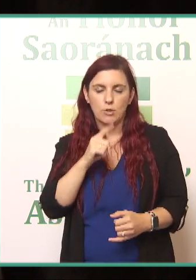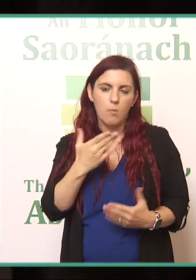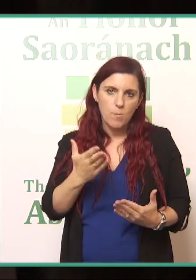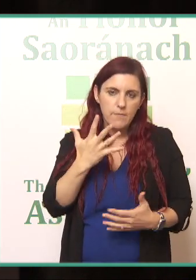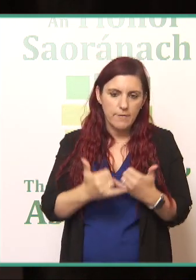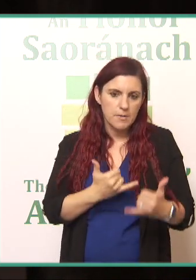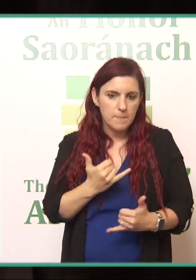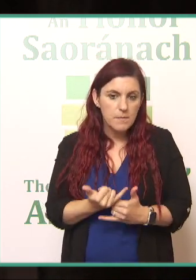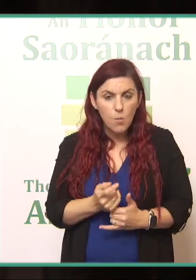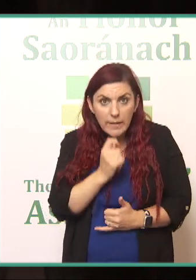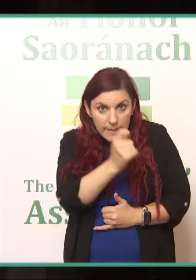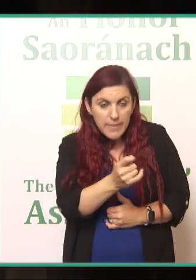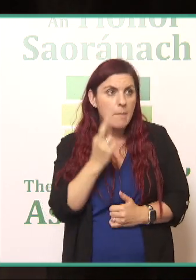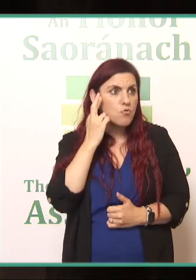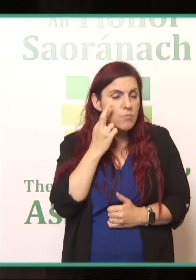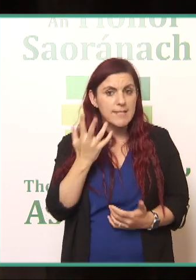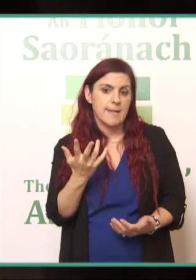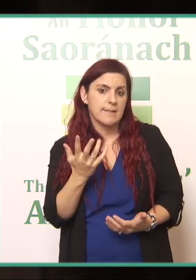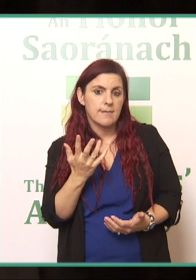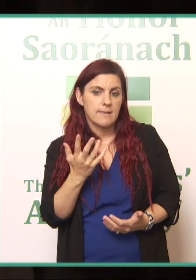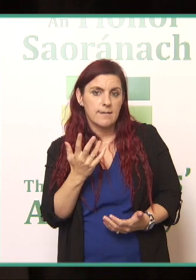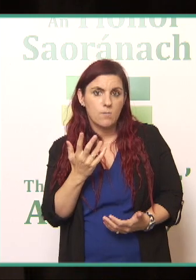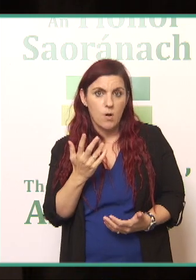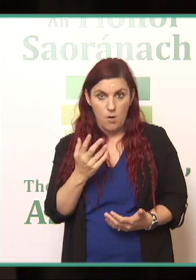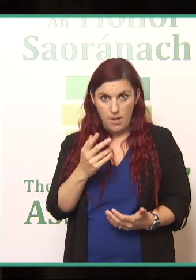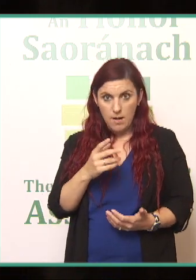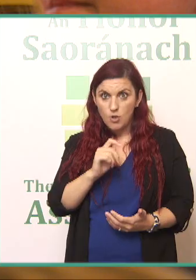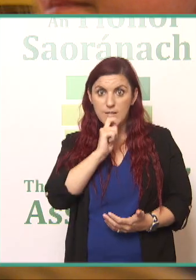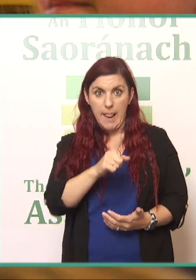we're giving them an incentive We're translating money into outcomes on behalf of the taxpayer